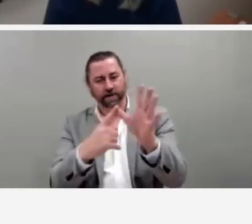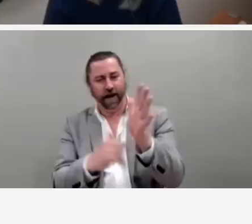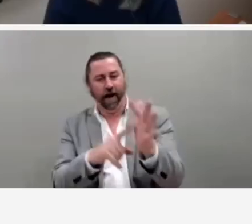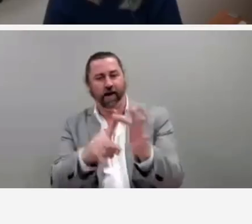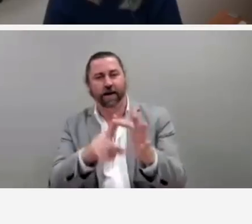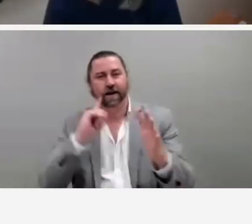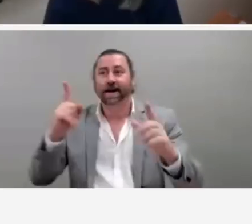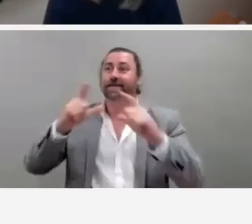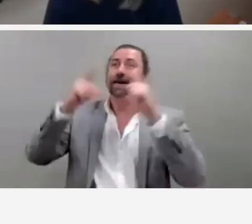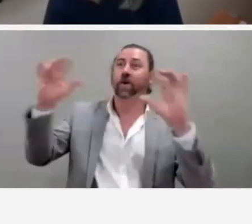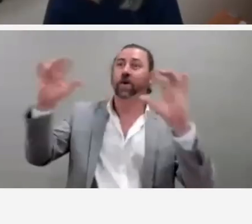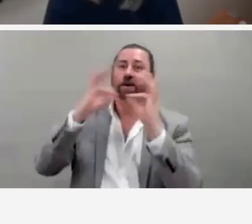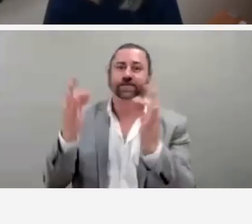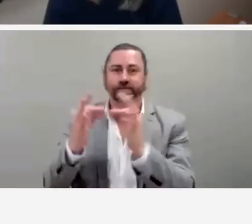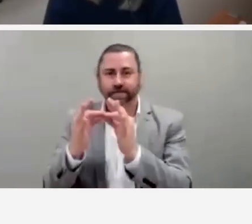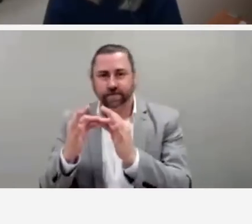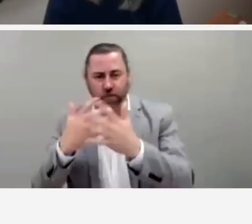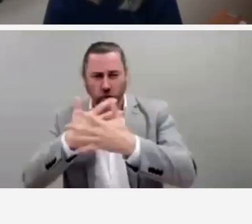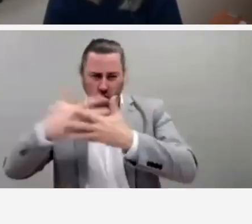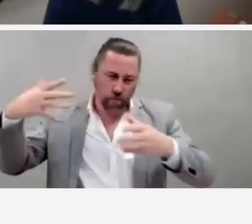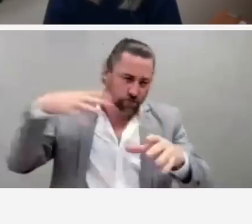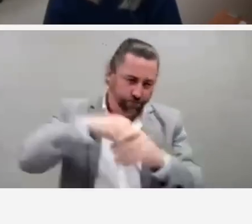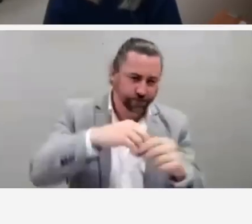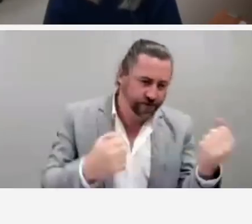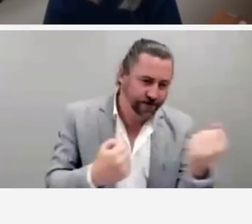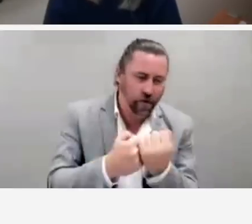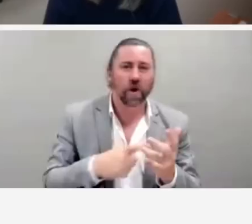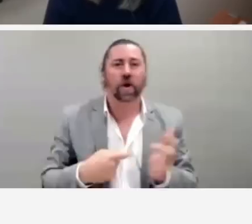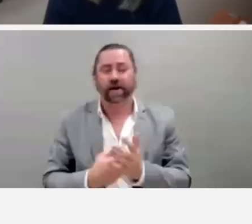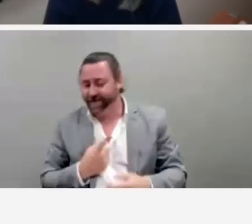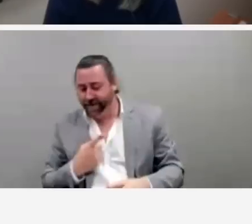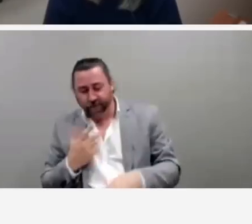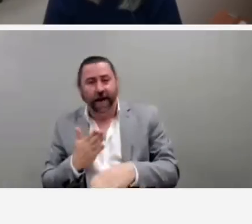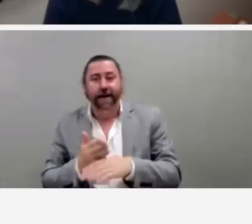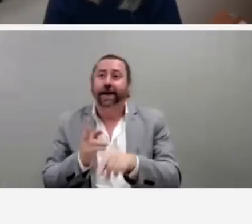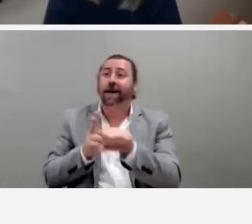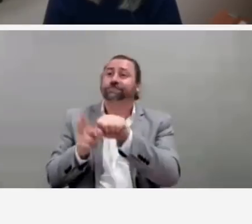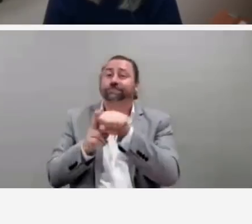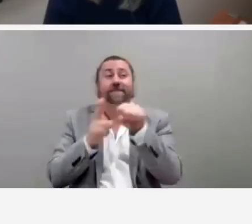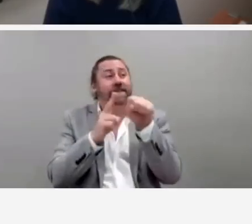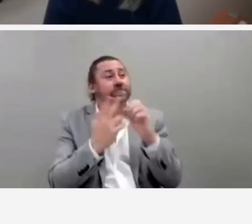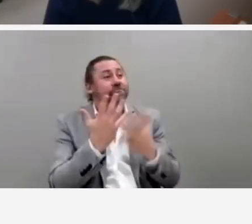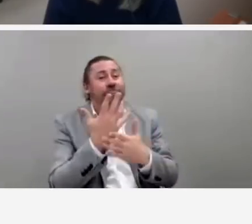and so hearing about what people think is the best way forward I think through consultation, is the way to go.